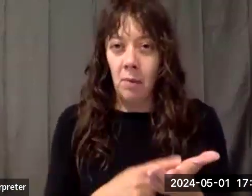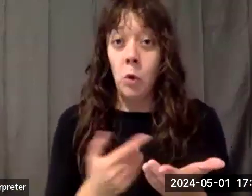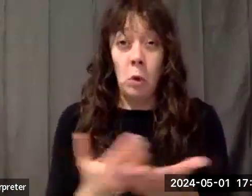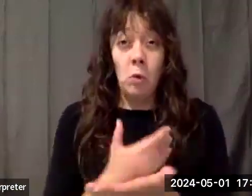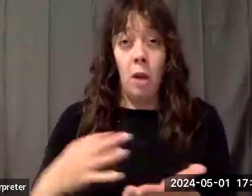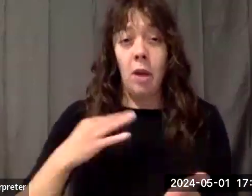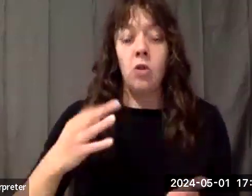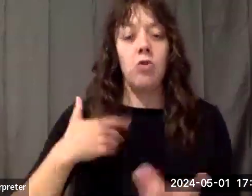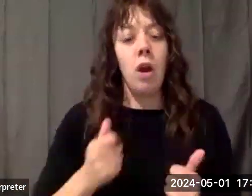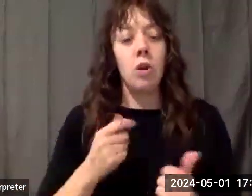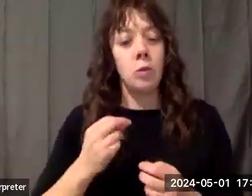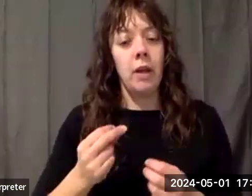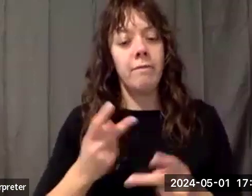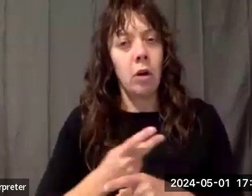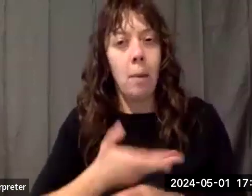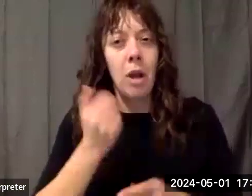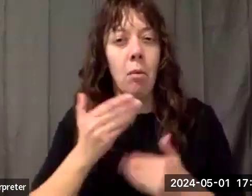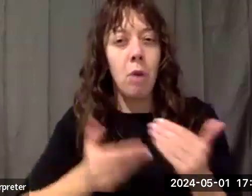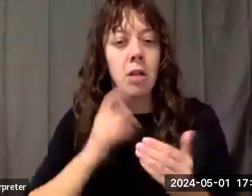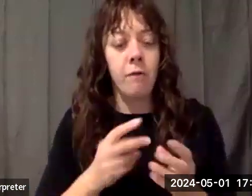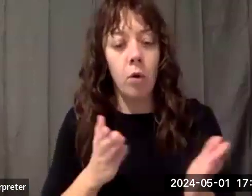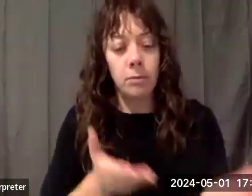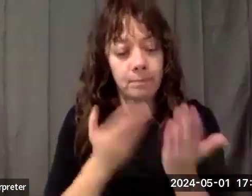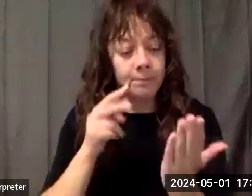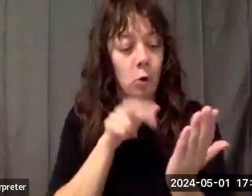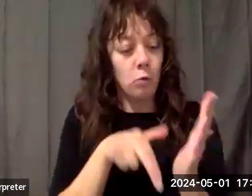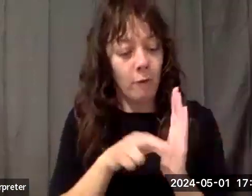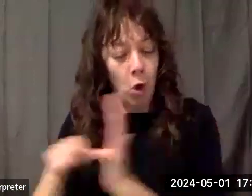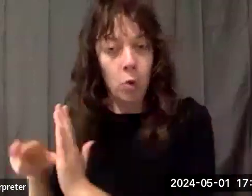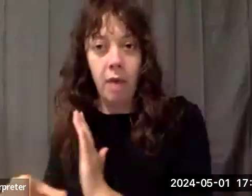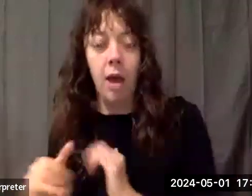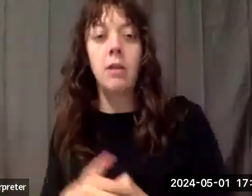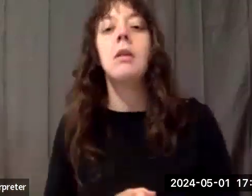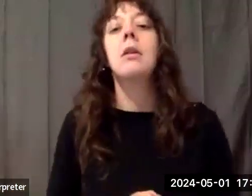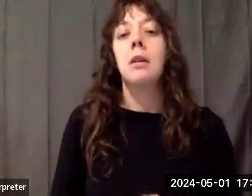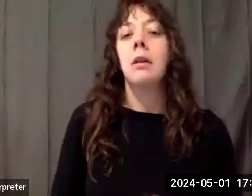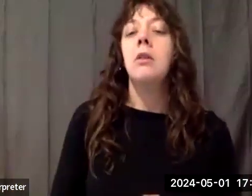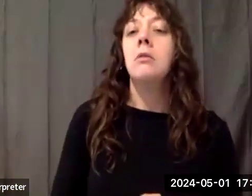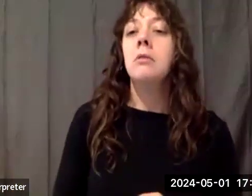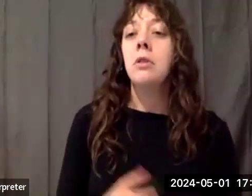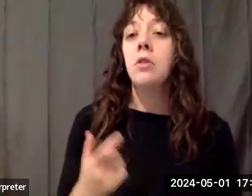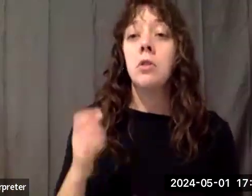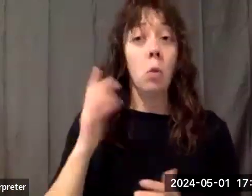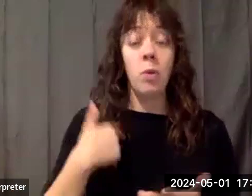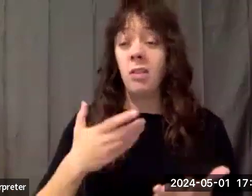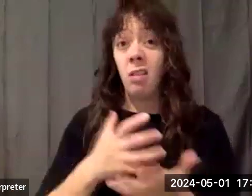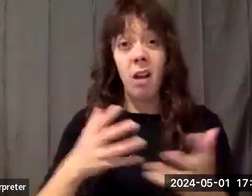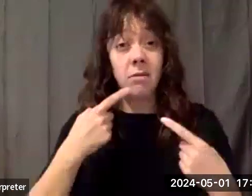And the data that we have suggests that we were equally successful in both areas. Issuing 121 aged licenses